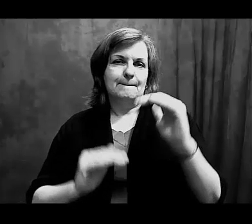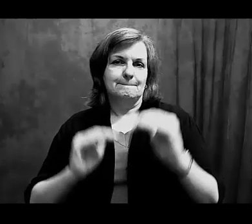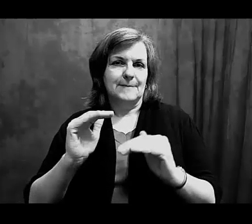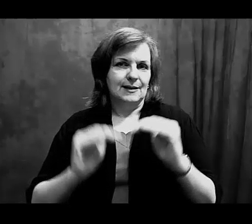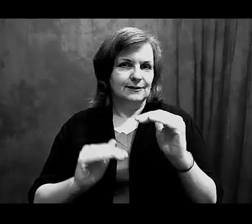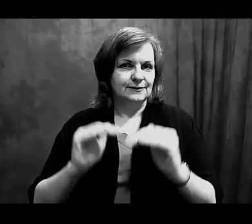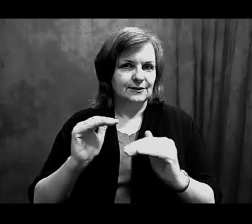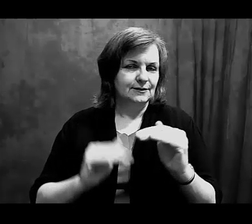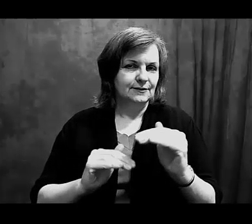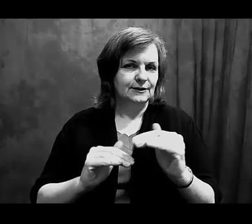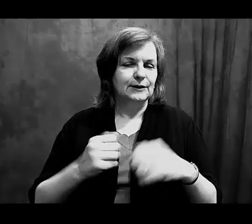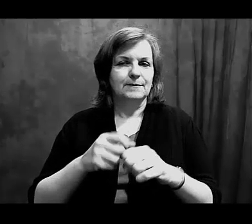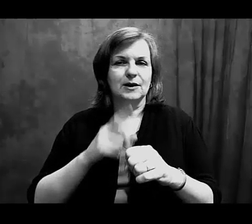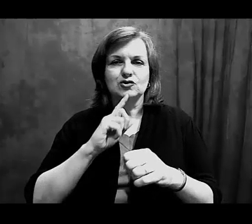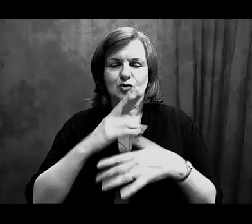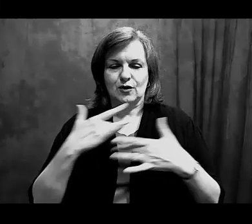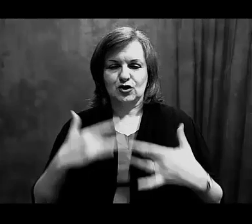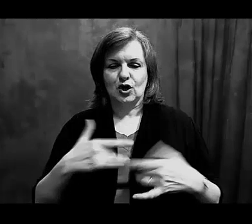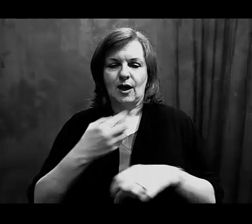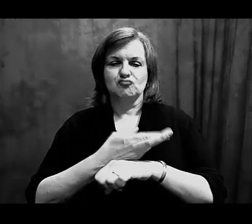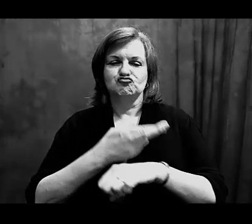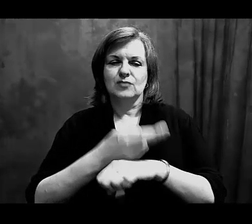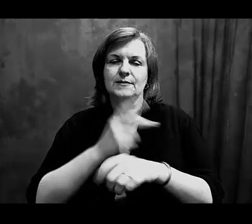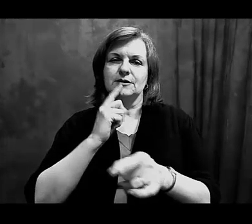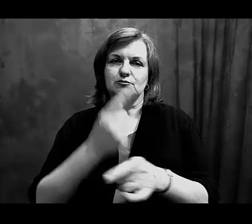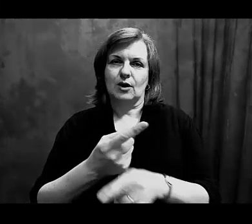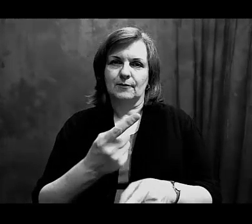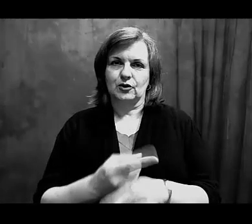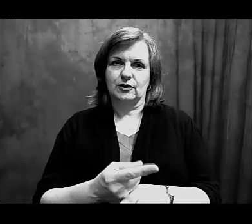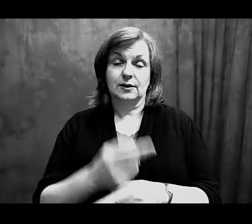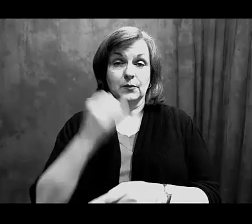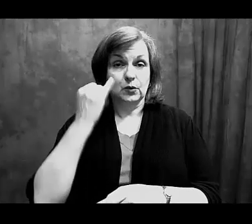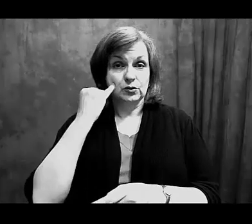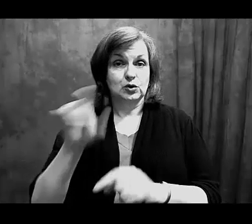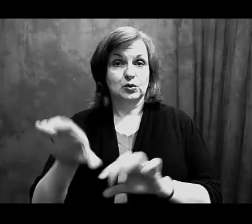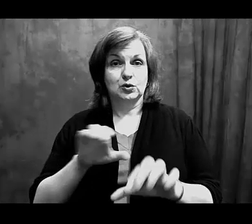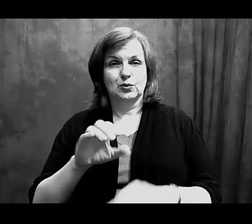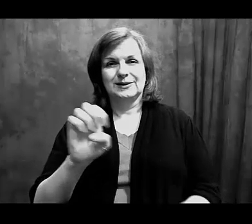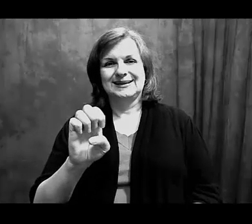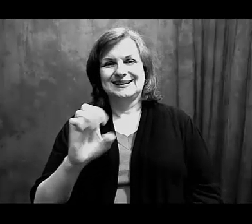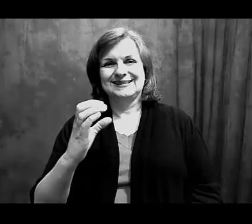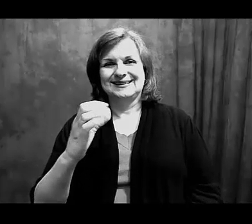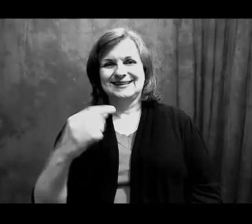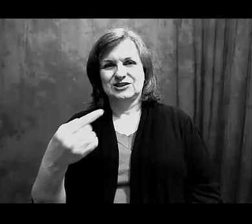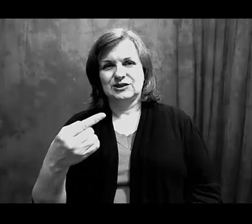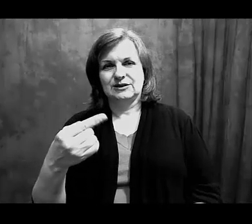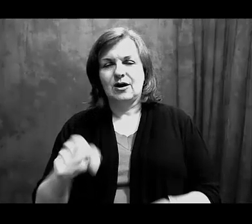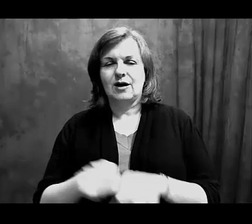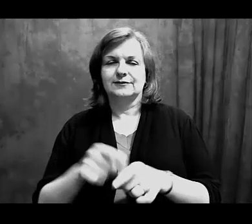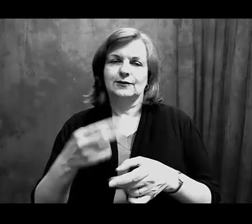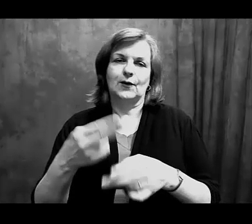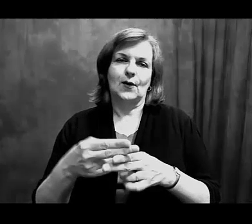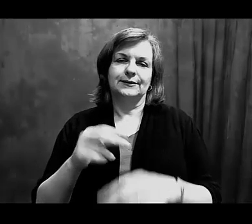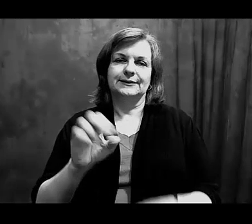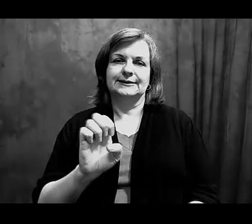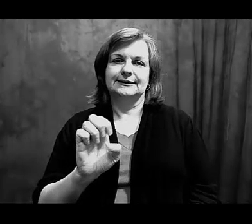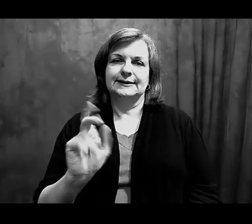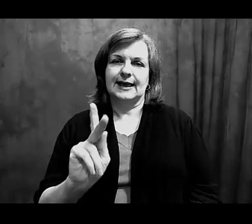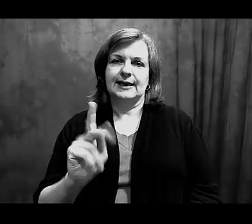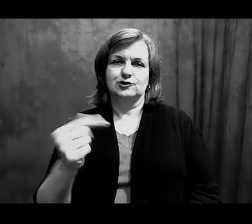about how much carbon dioxide is in your blood and so on the AV node - so the atriventricular node